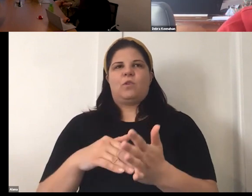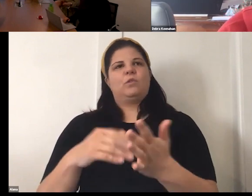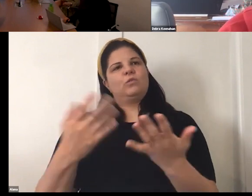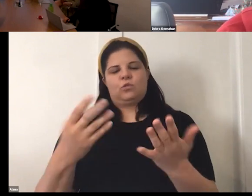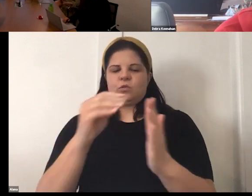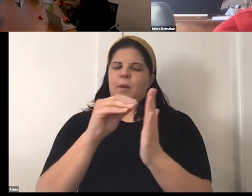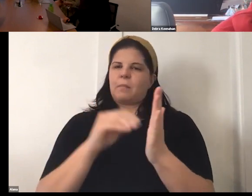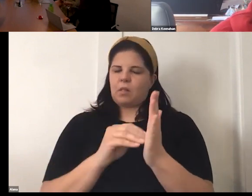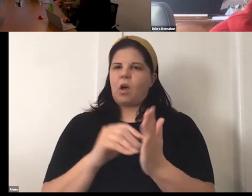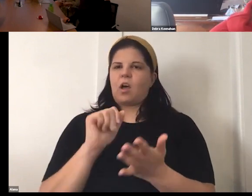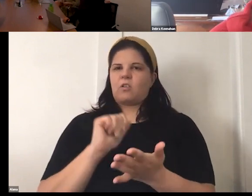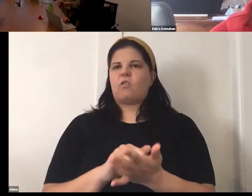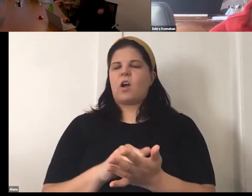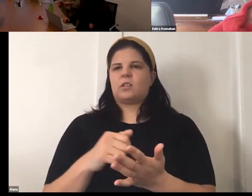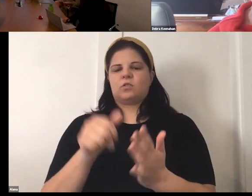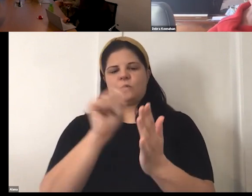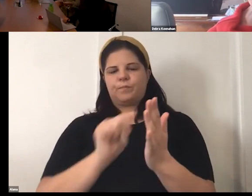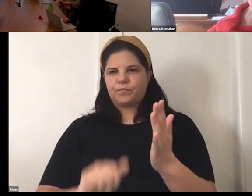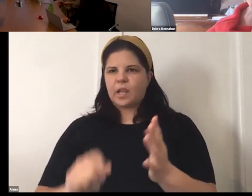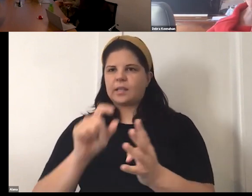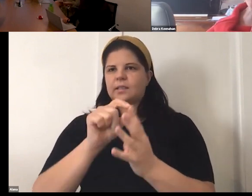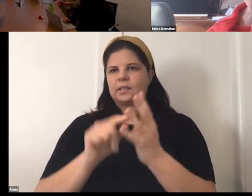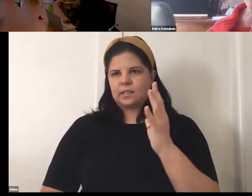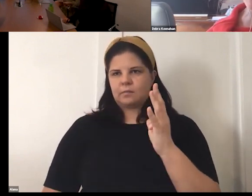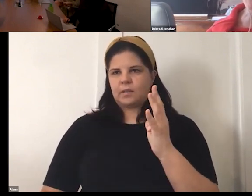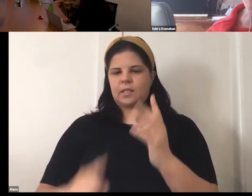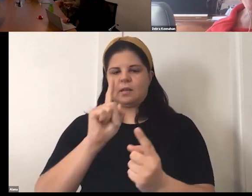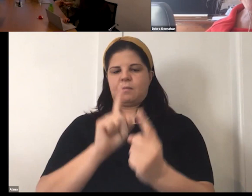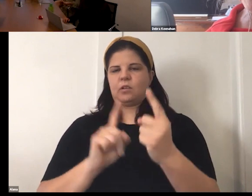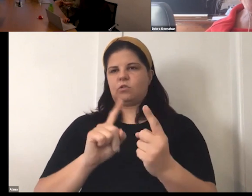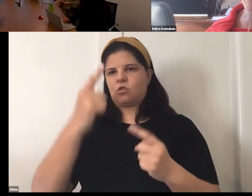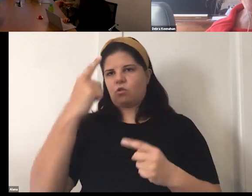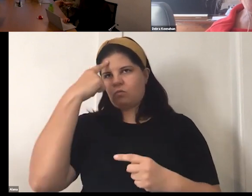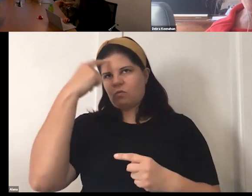and disability mentoring initiative.